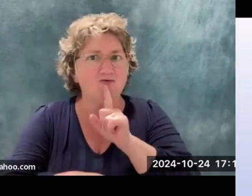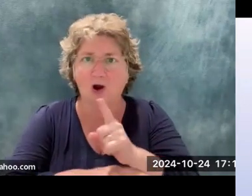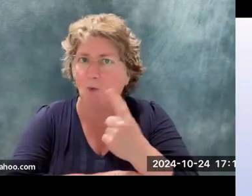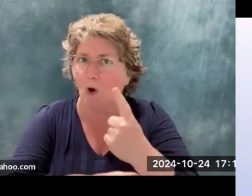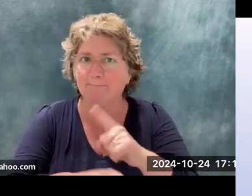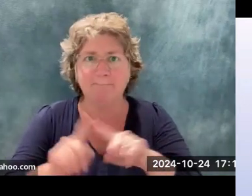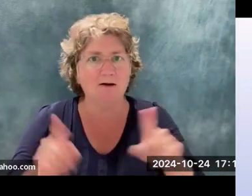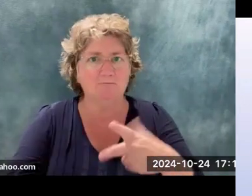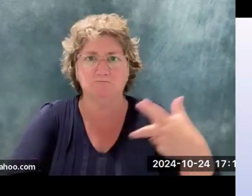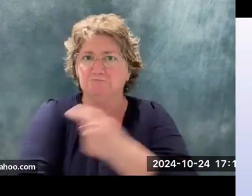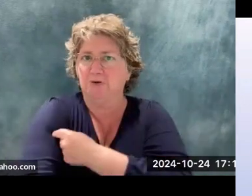have a lot of memory.